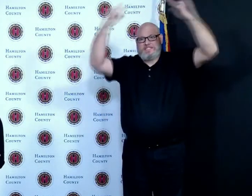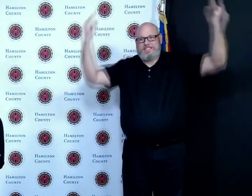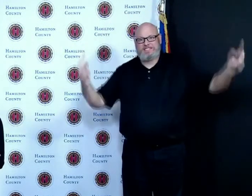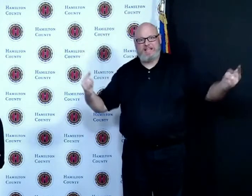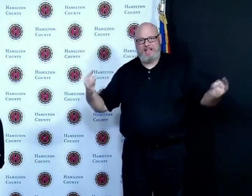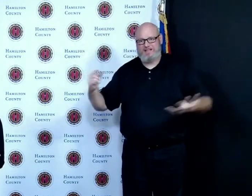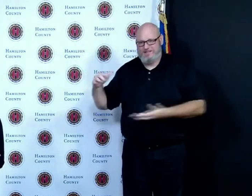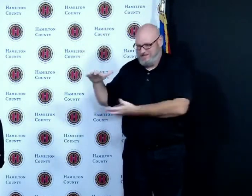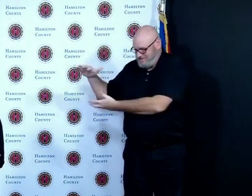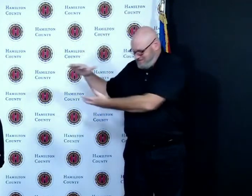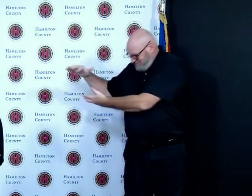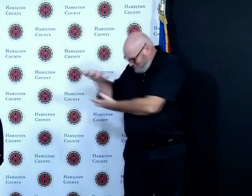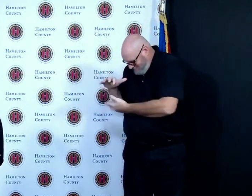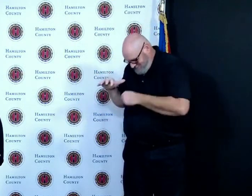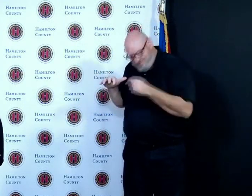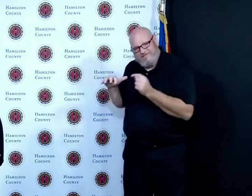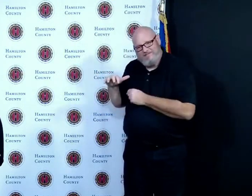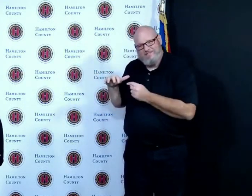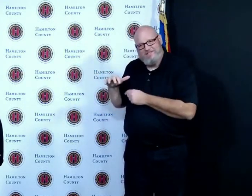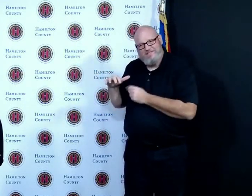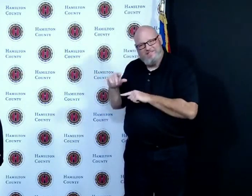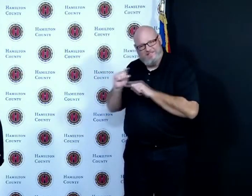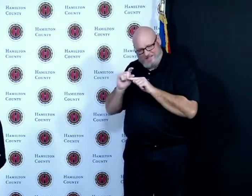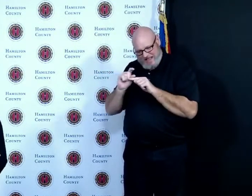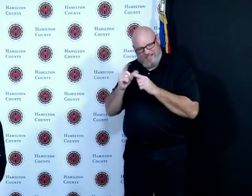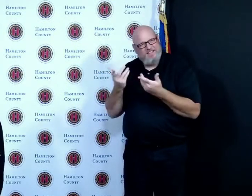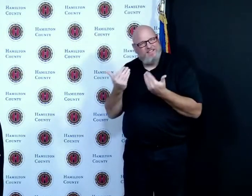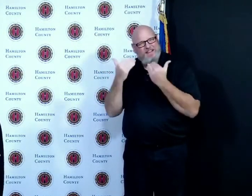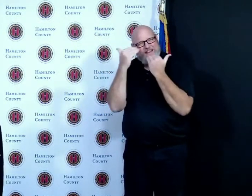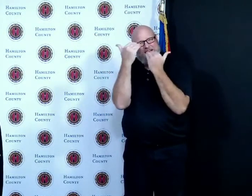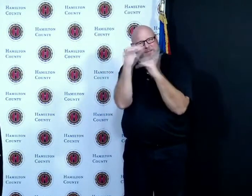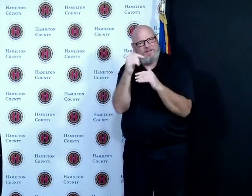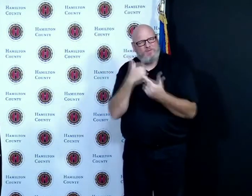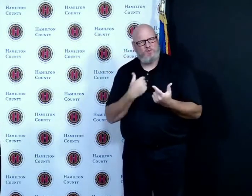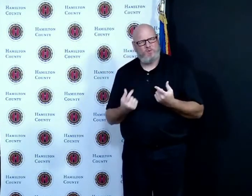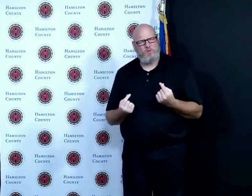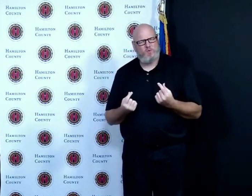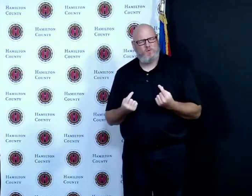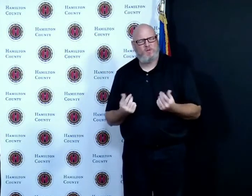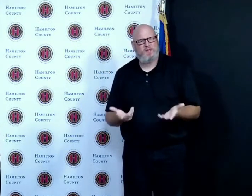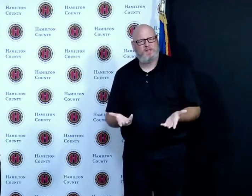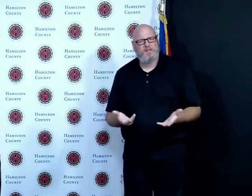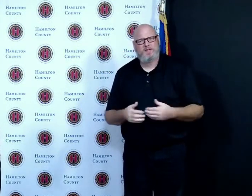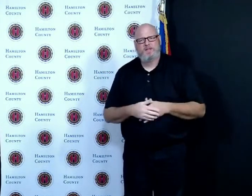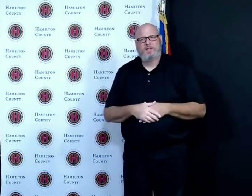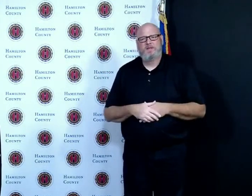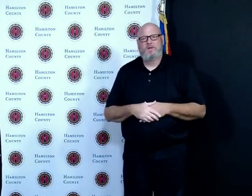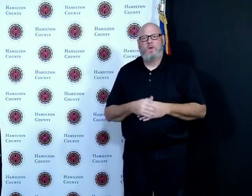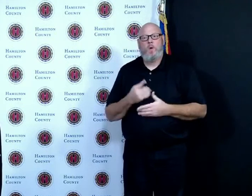and I'm wondering if there's any any progress on centralizing any of this appointment giving well